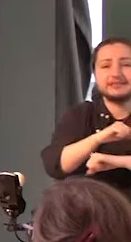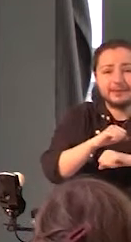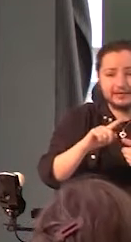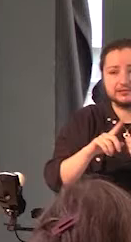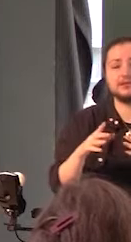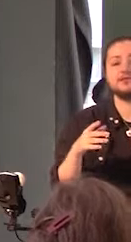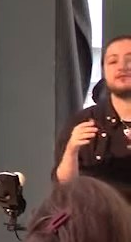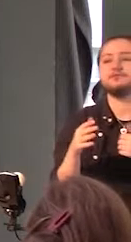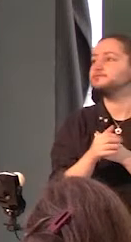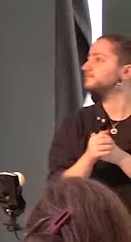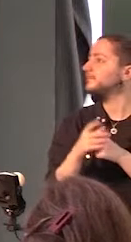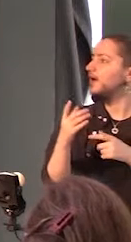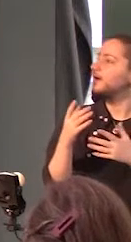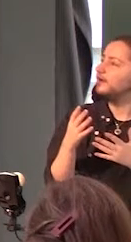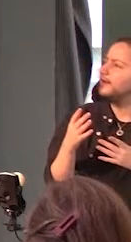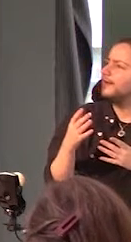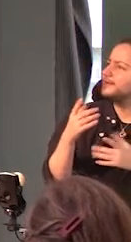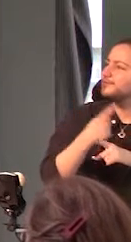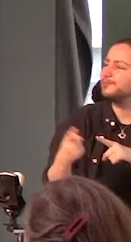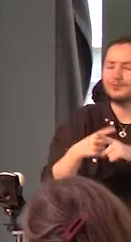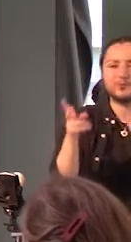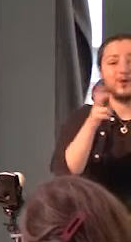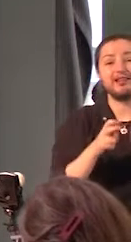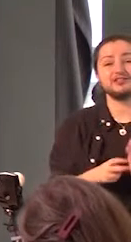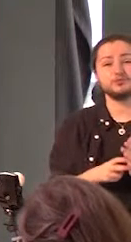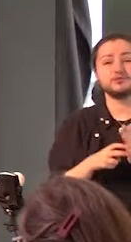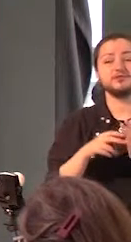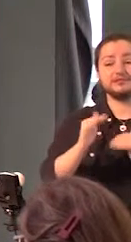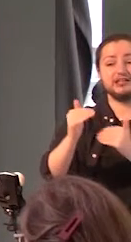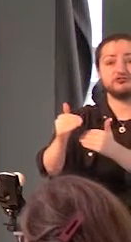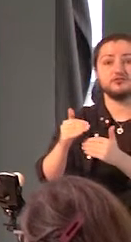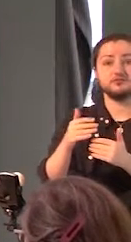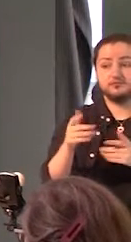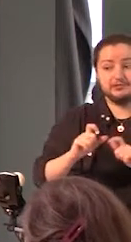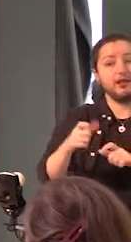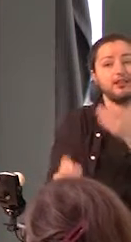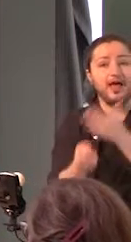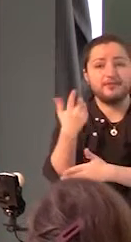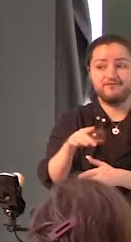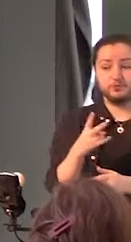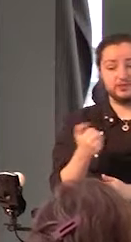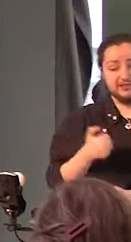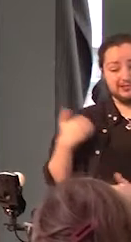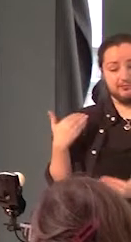in weekly scheduled sessions to this day. So from 2016, we're still having those sessions now.